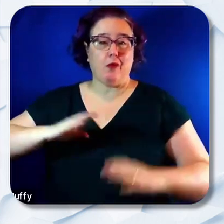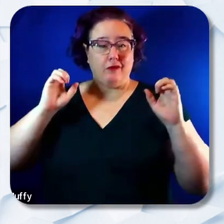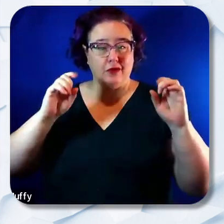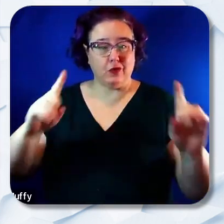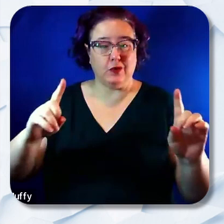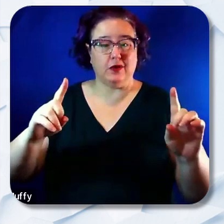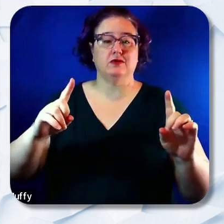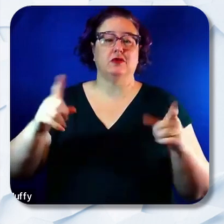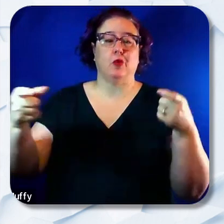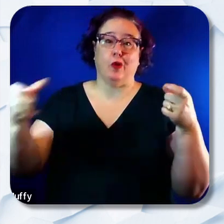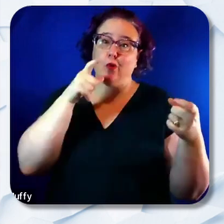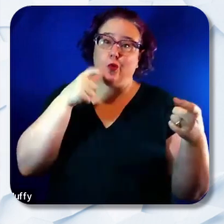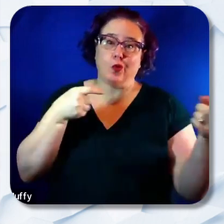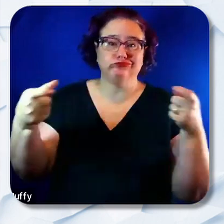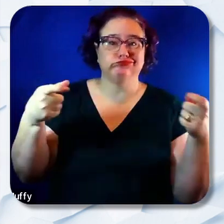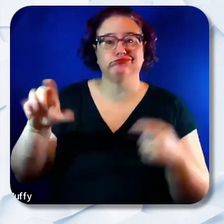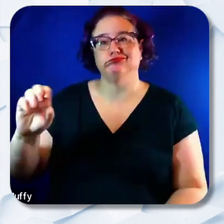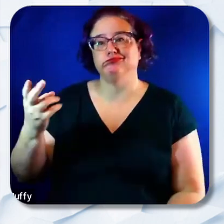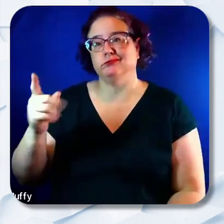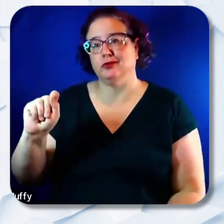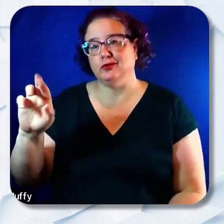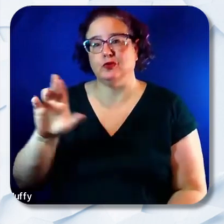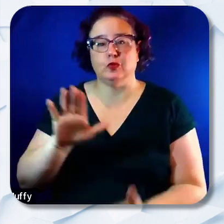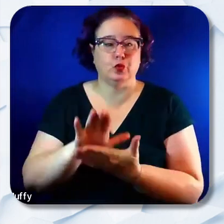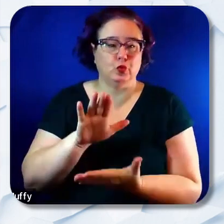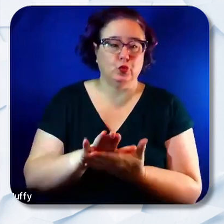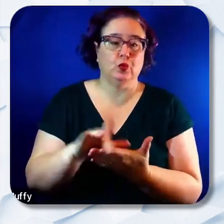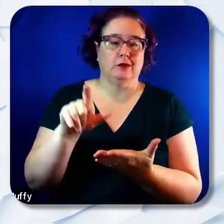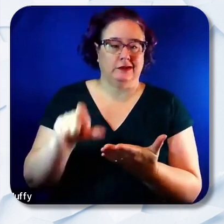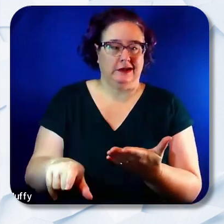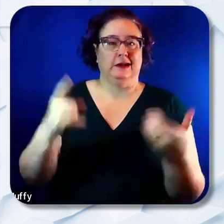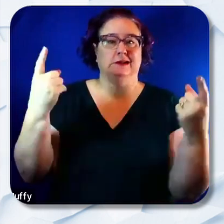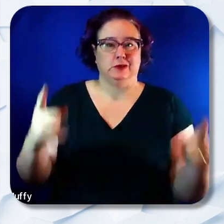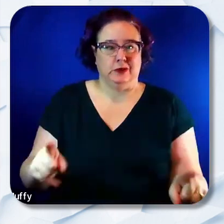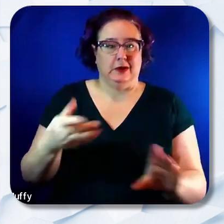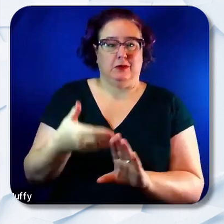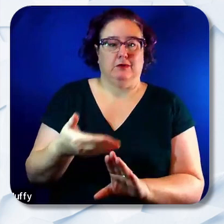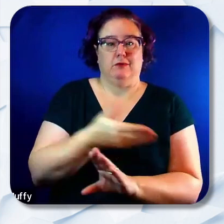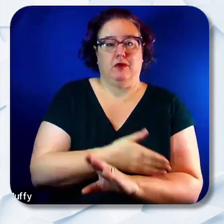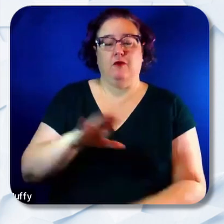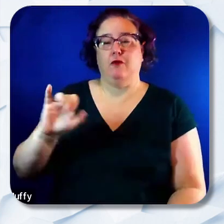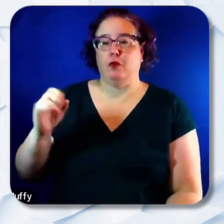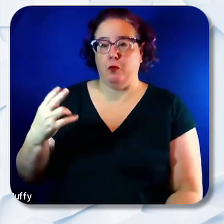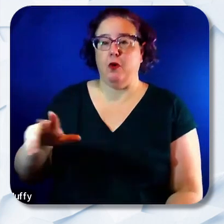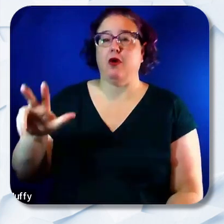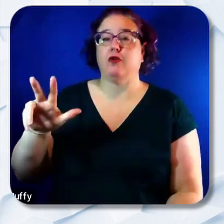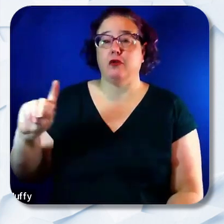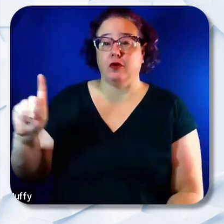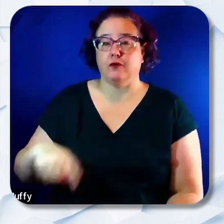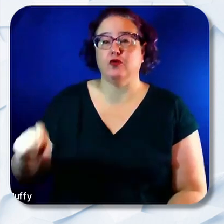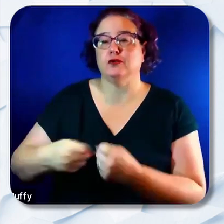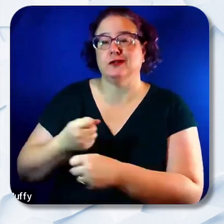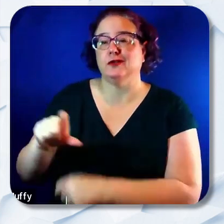This must take place on or should have taken place on or before March 31st, 2023.